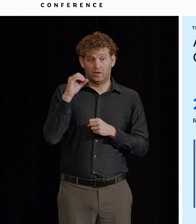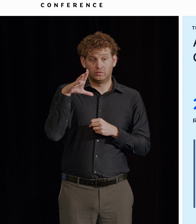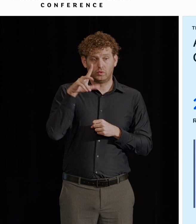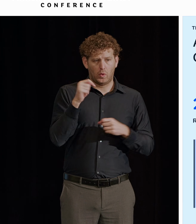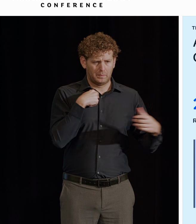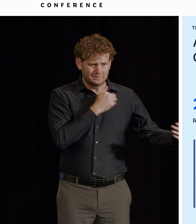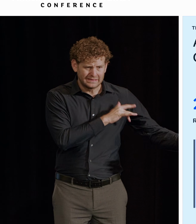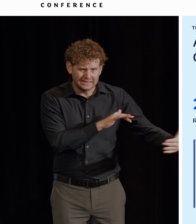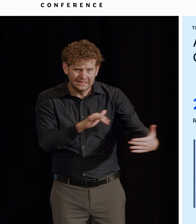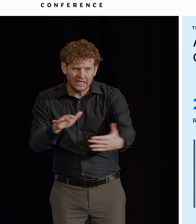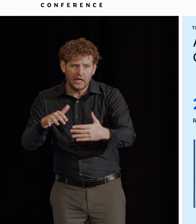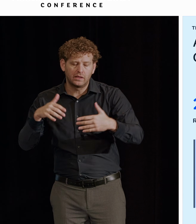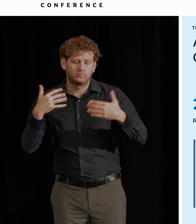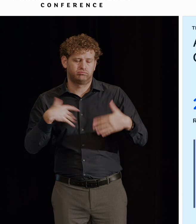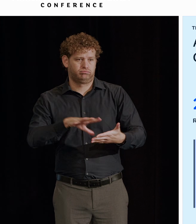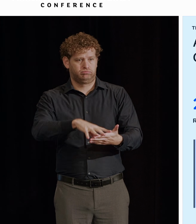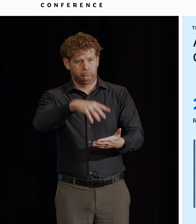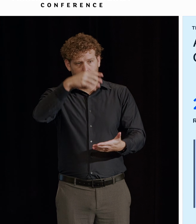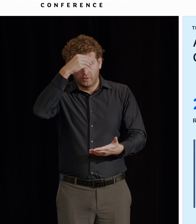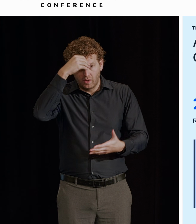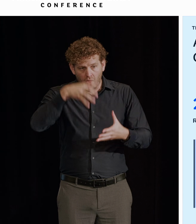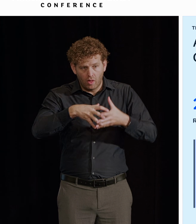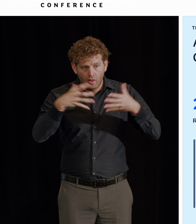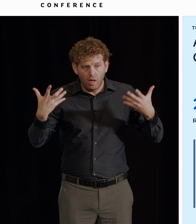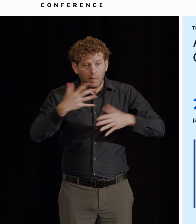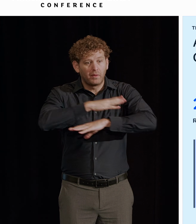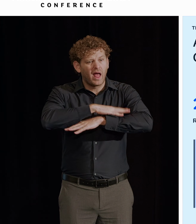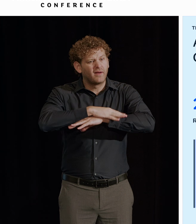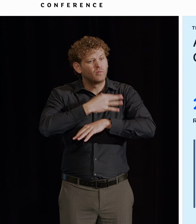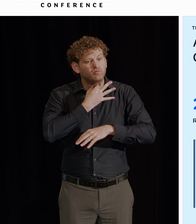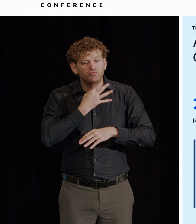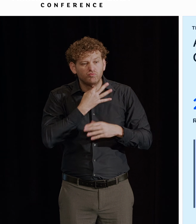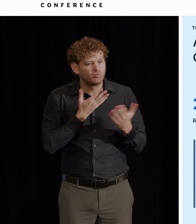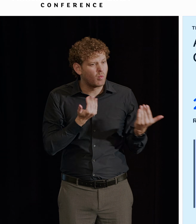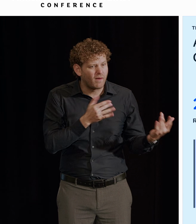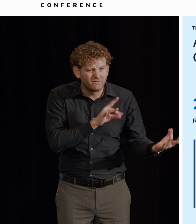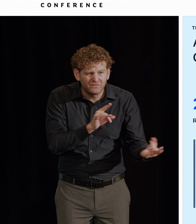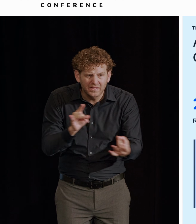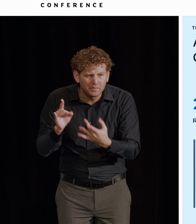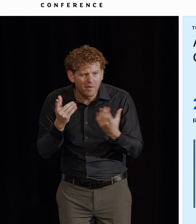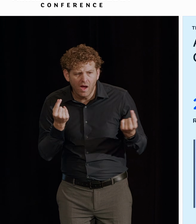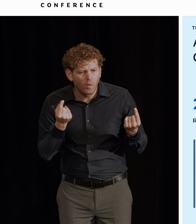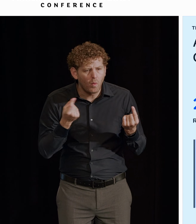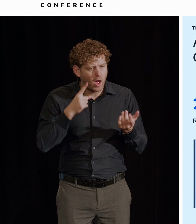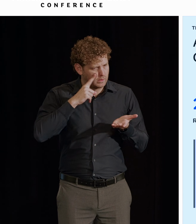One of the platforms that we wanna get feedback on with some of our research prototypes, this is